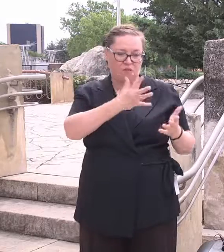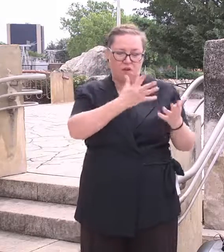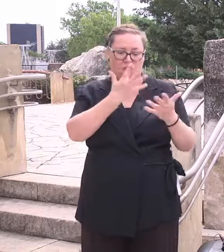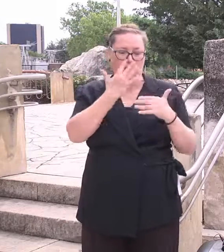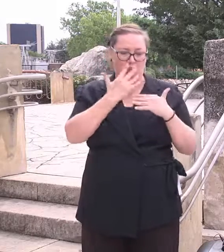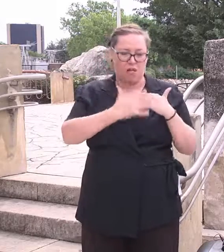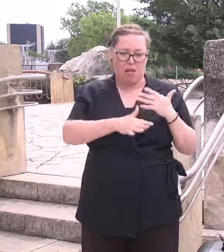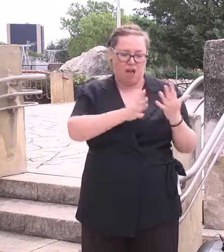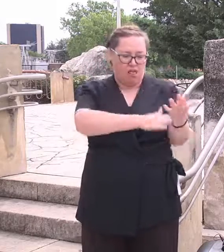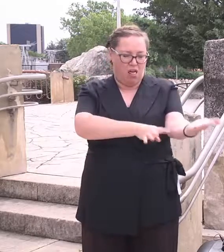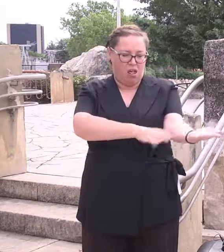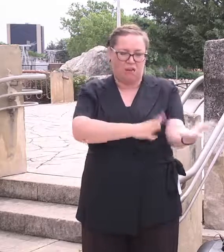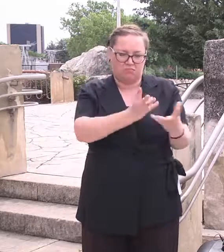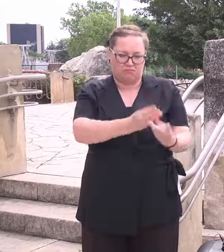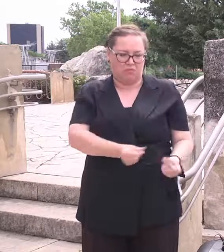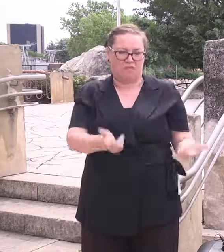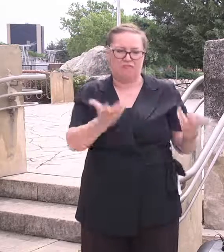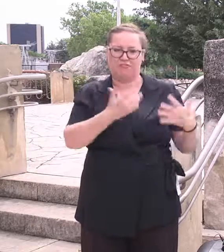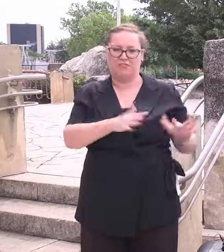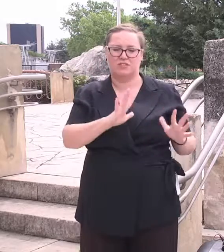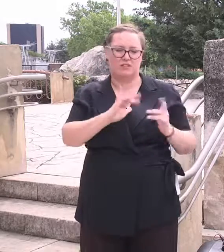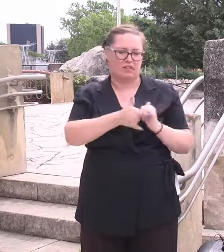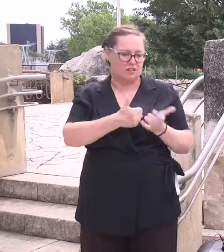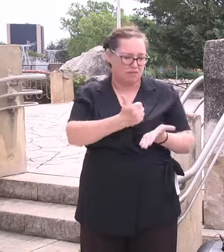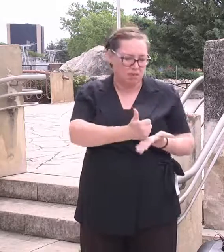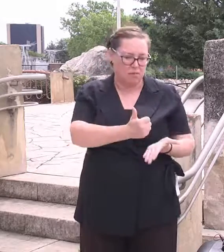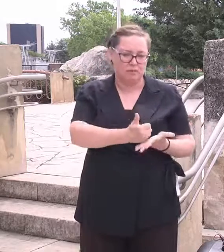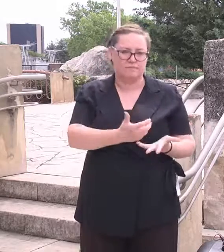and they apply to a variety situations that is how do you effectively place a tourniquet how